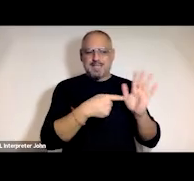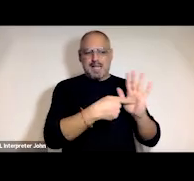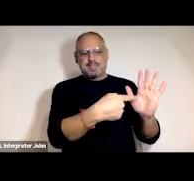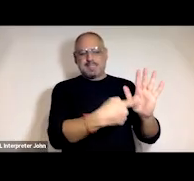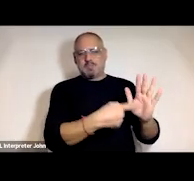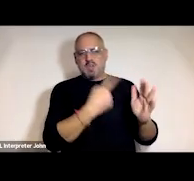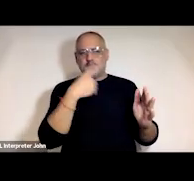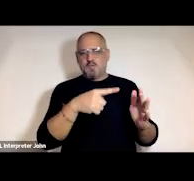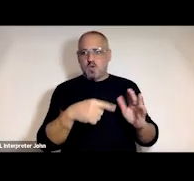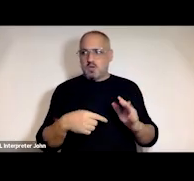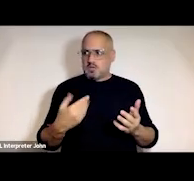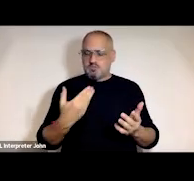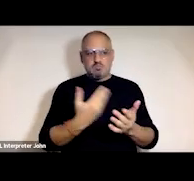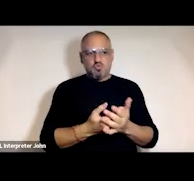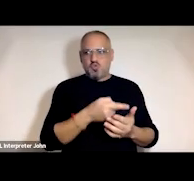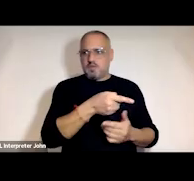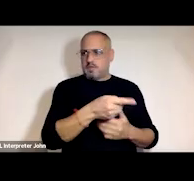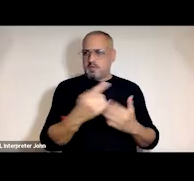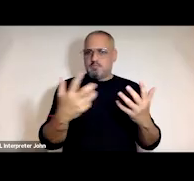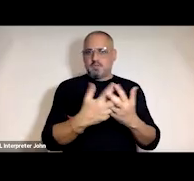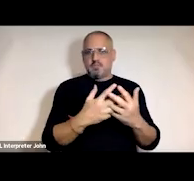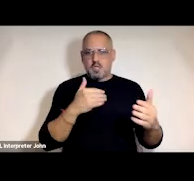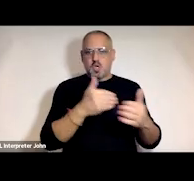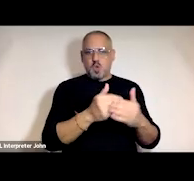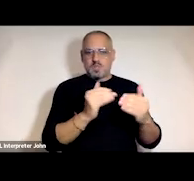to illustrate that that is closer to the extreme side.